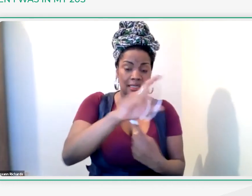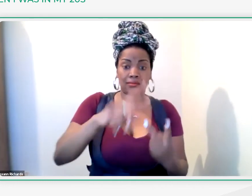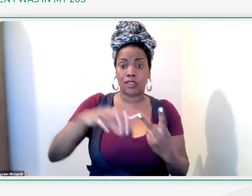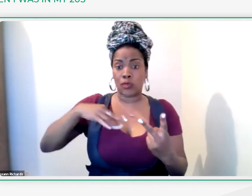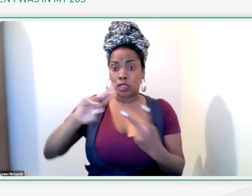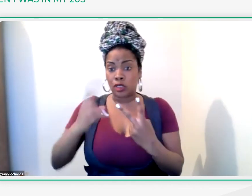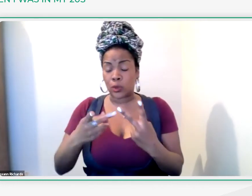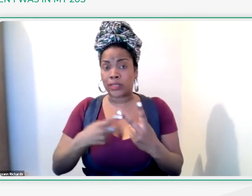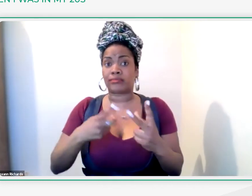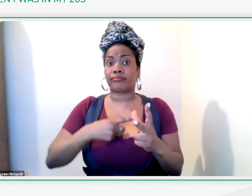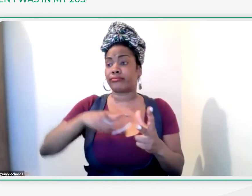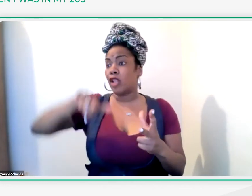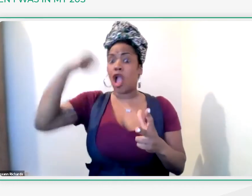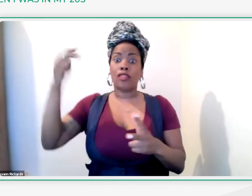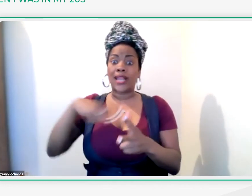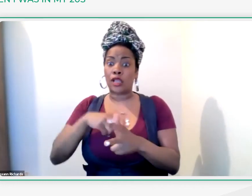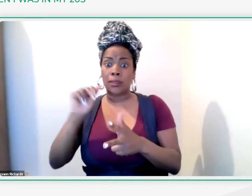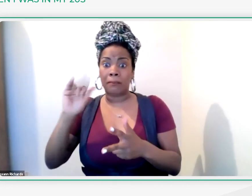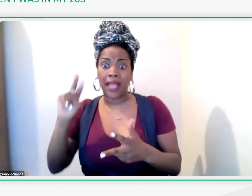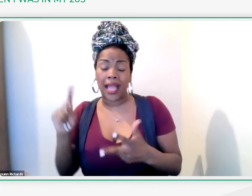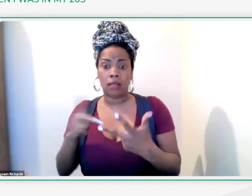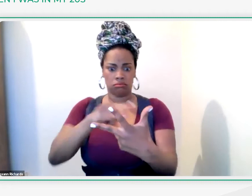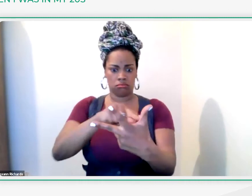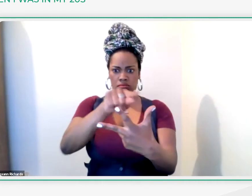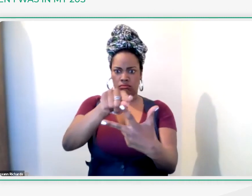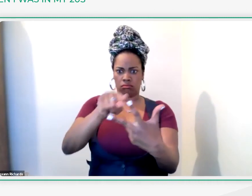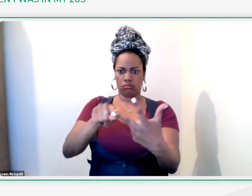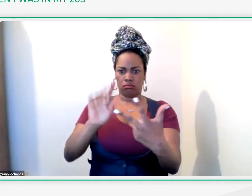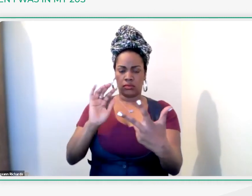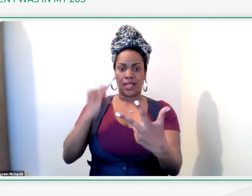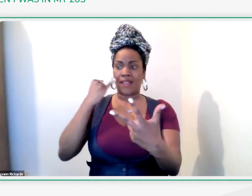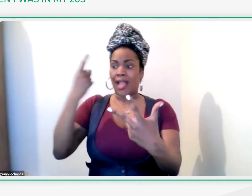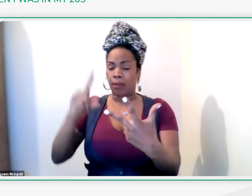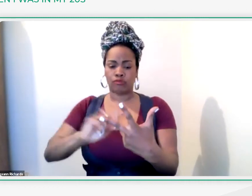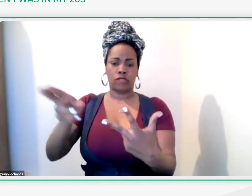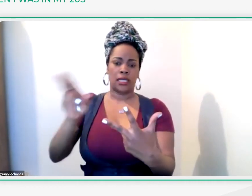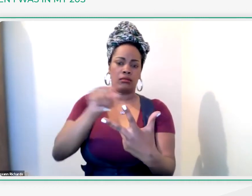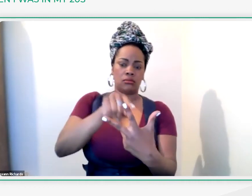No. We want to have PNC, a credit union, maybe another national bank.